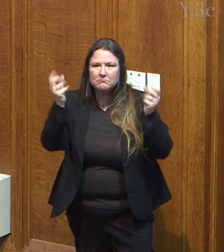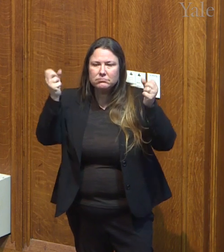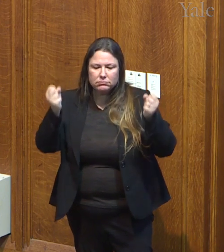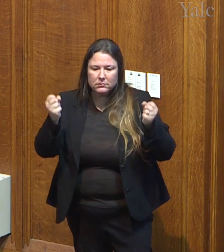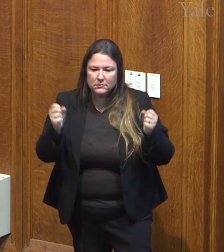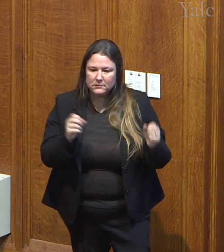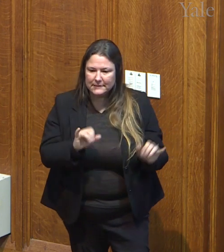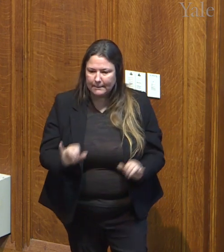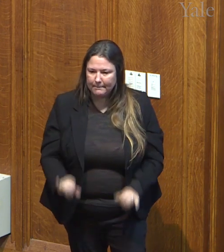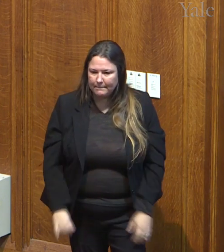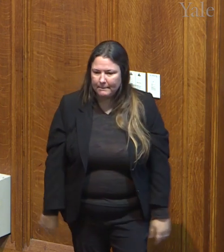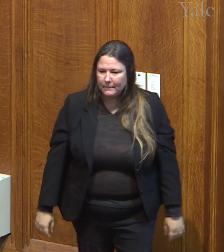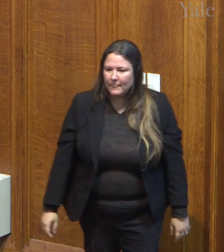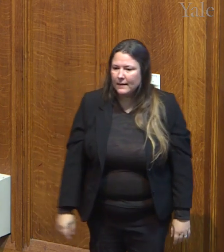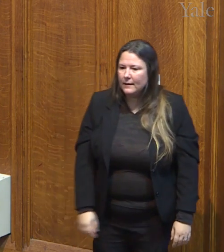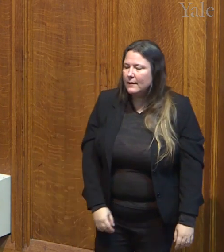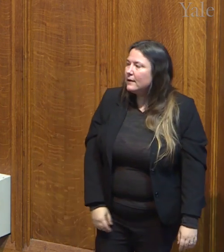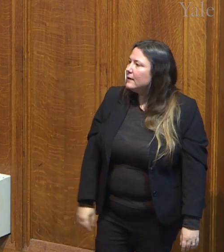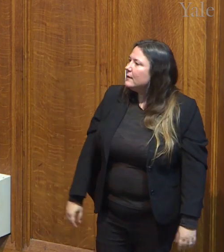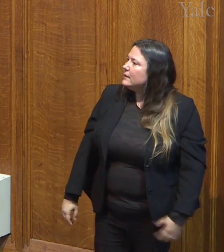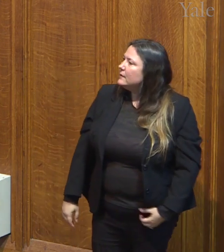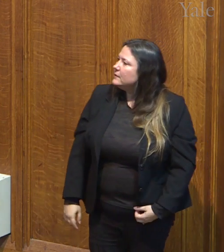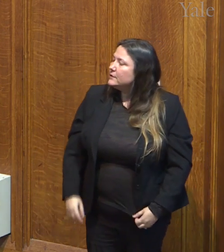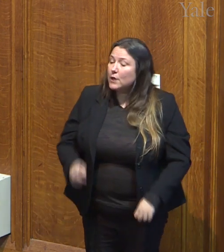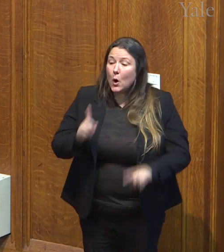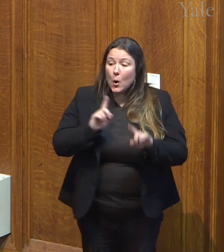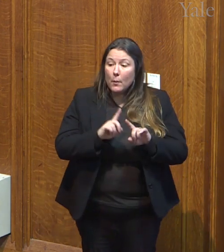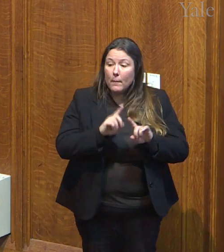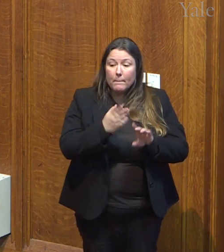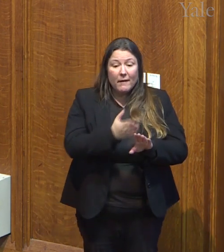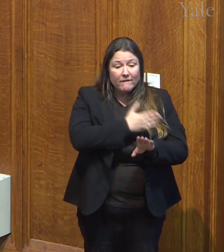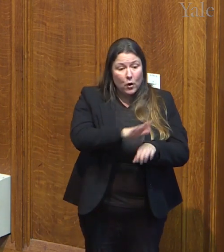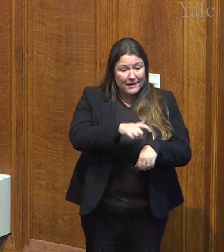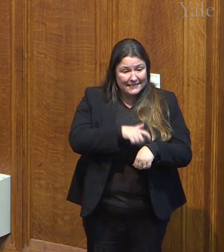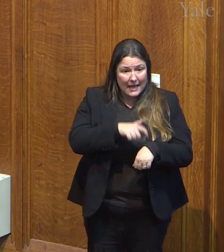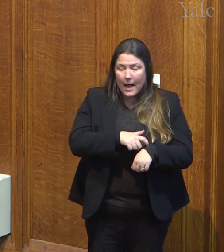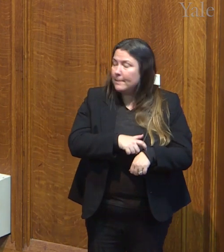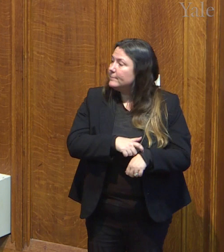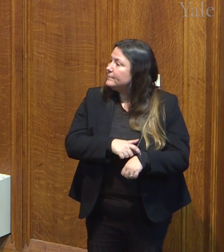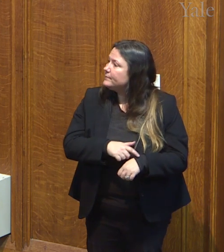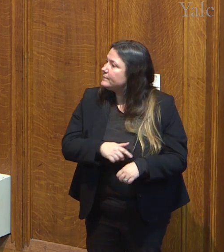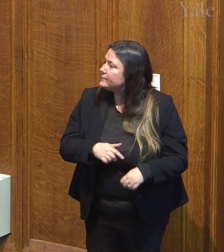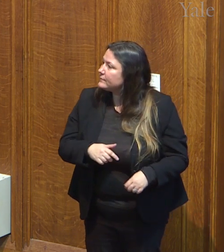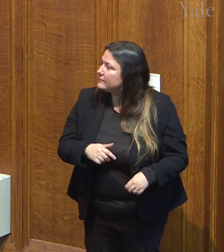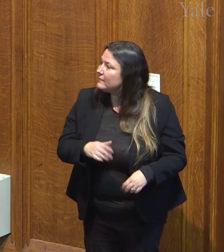Bébian knew that the apparent goal before his time, a barren goal before his time, and continuing